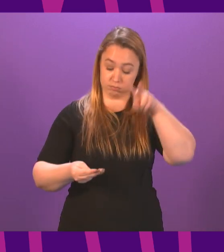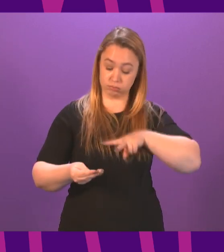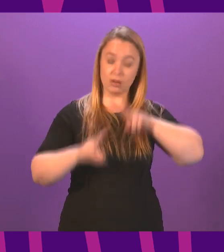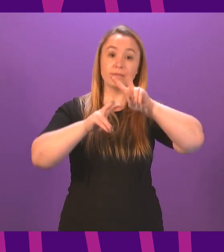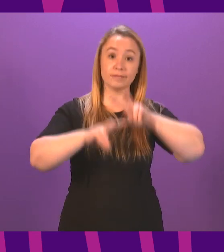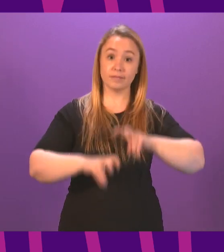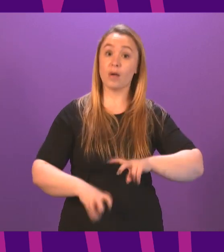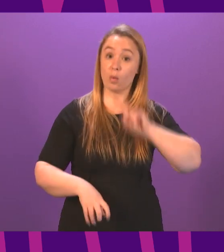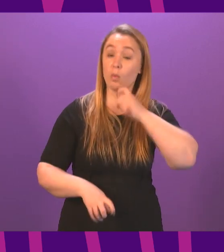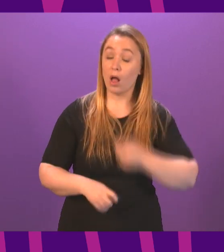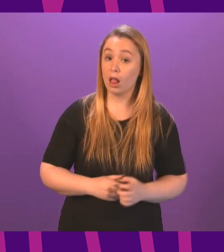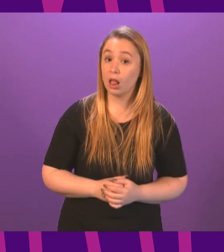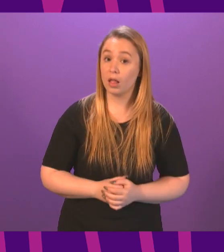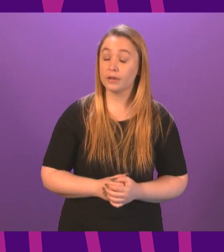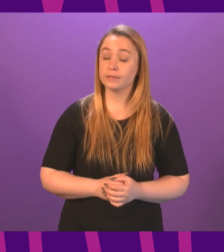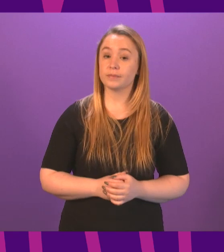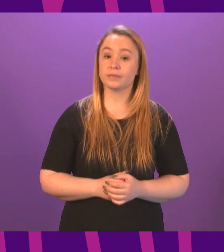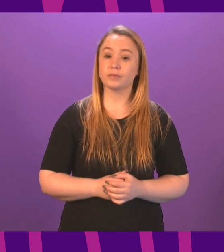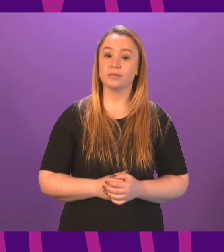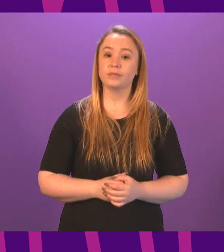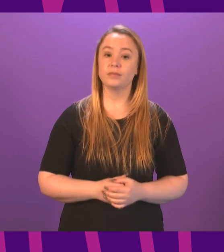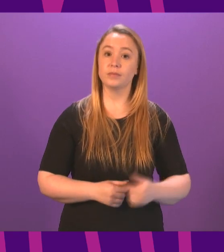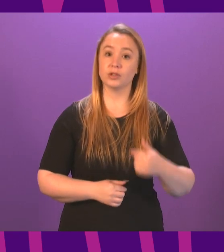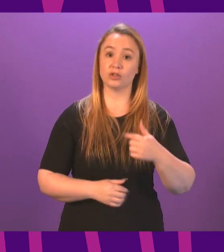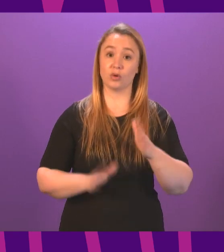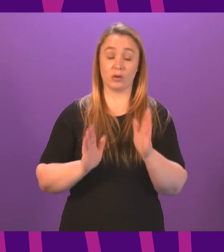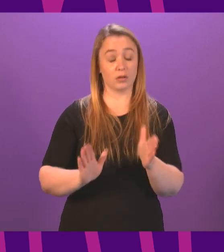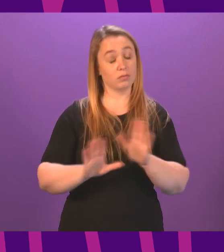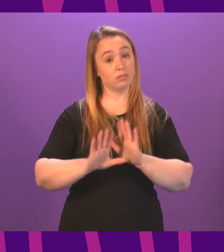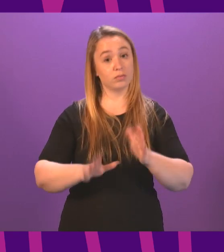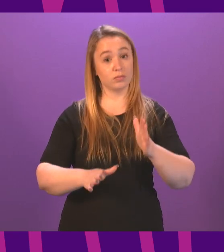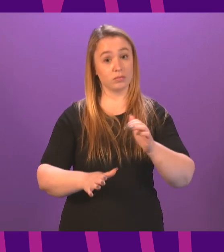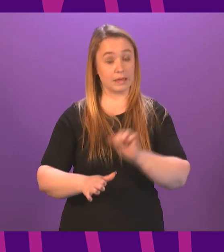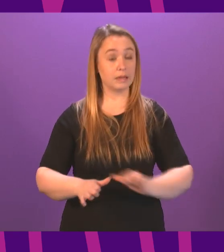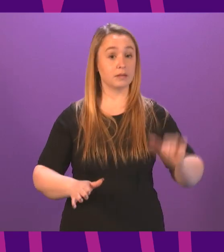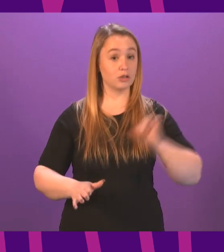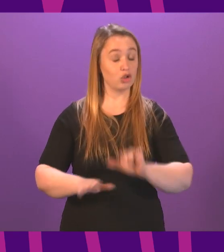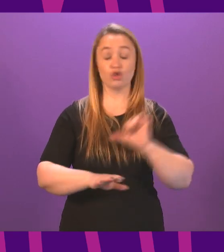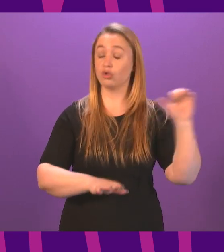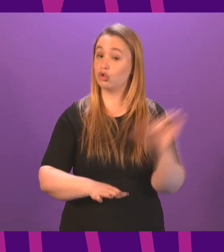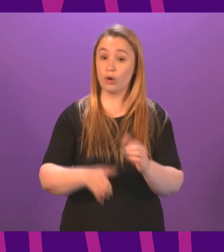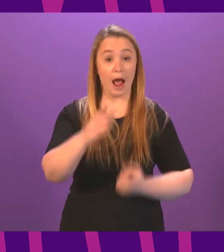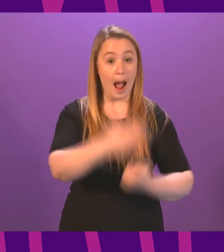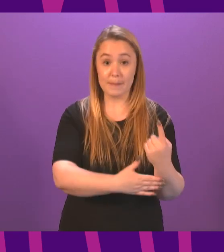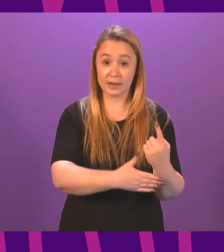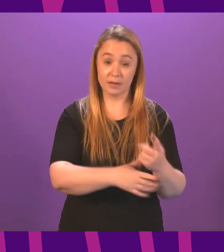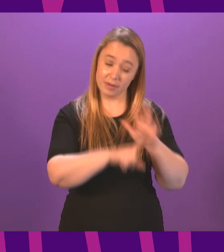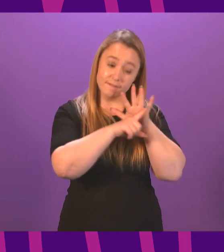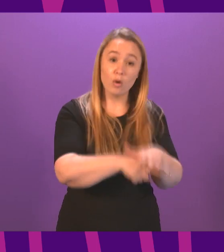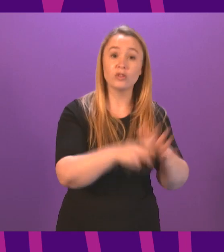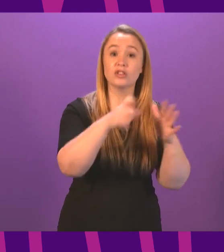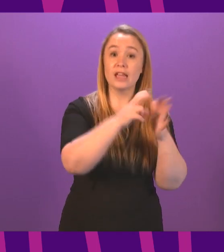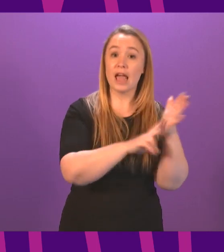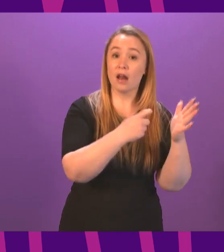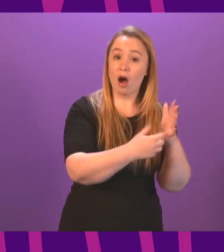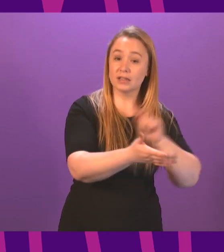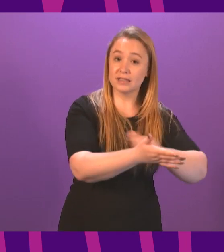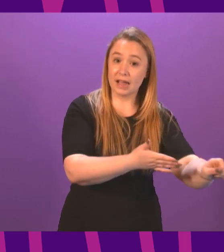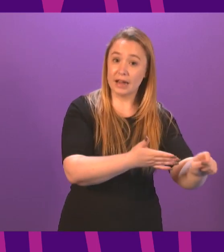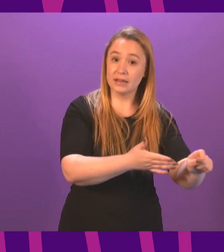I cannot be clearer that that should not happen. I do not believe that it is happening in any